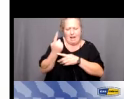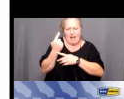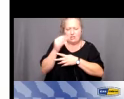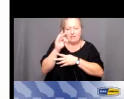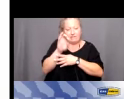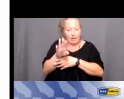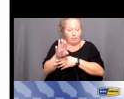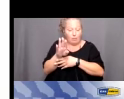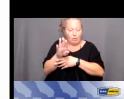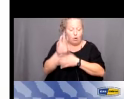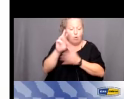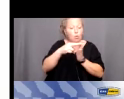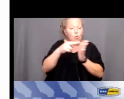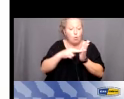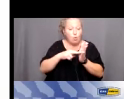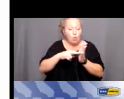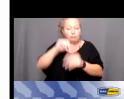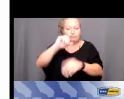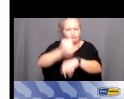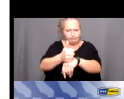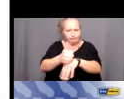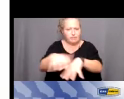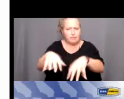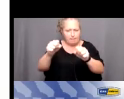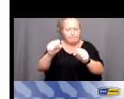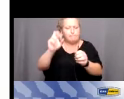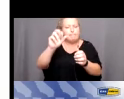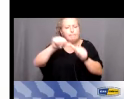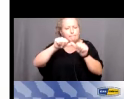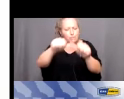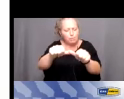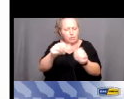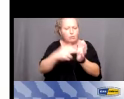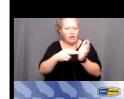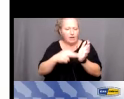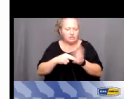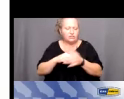these rules were adopted as a permanent regulation again, at that